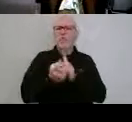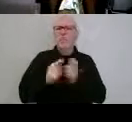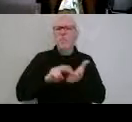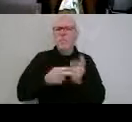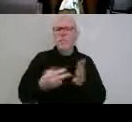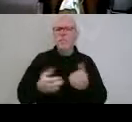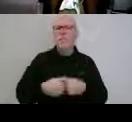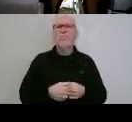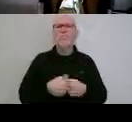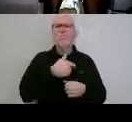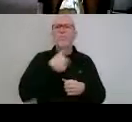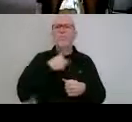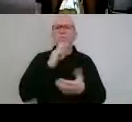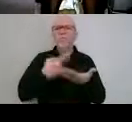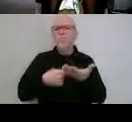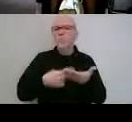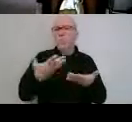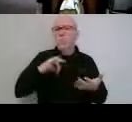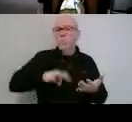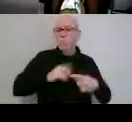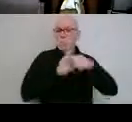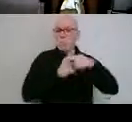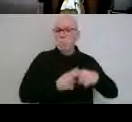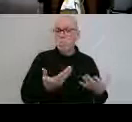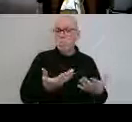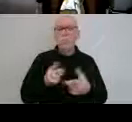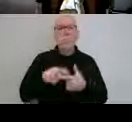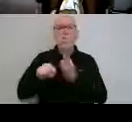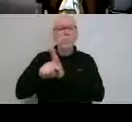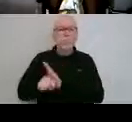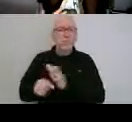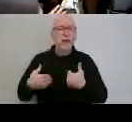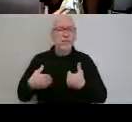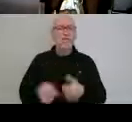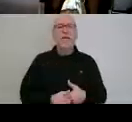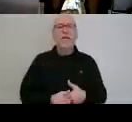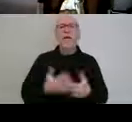We will discuss the benefits of machine translation and the drawbacks, and then go through some questions